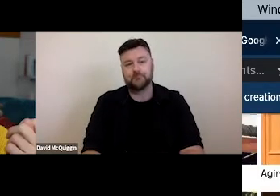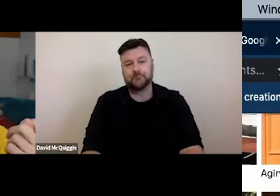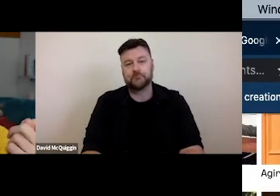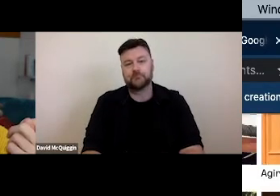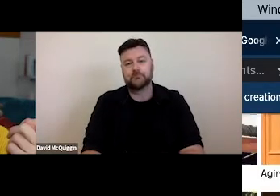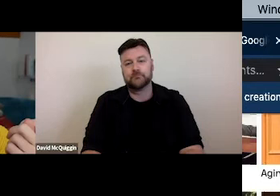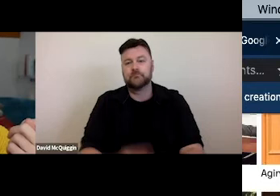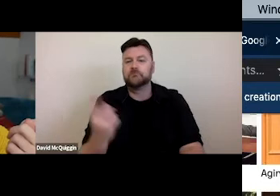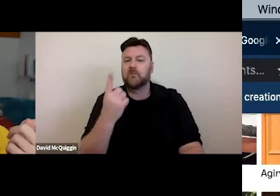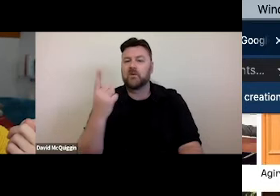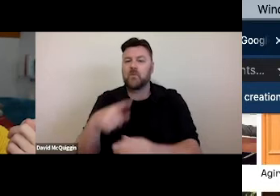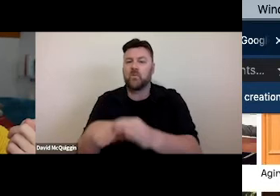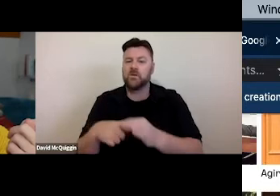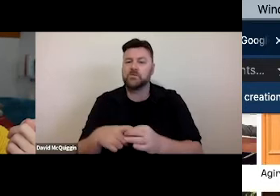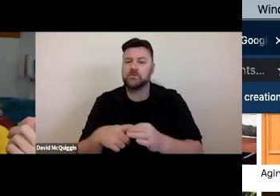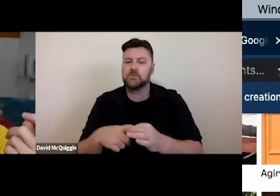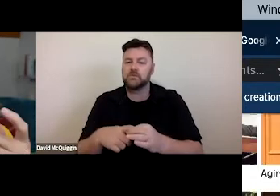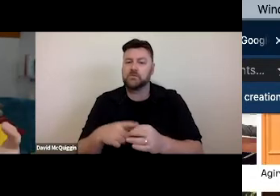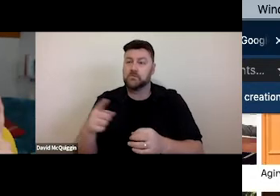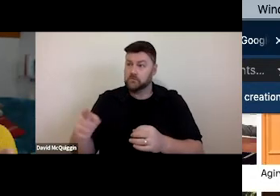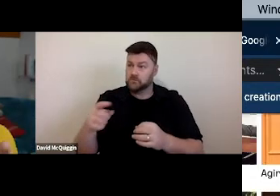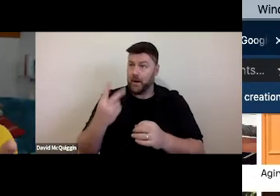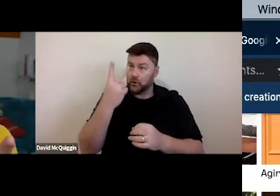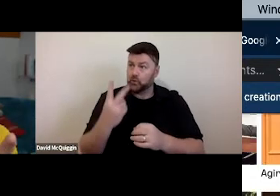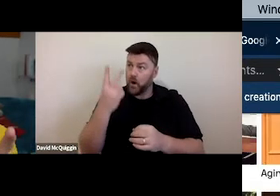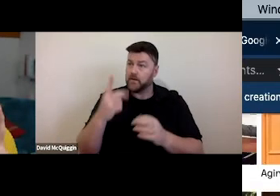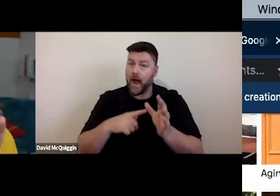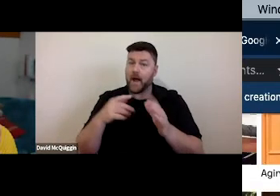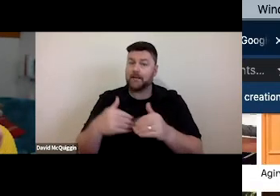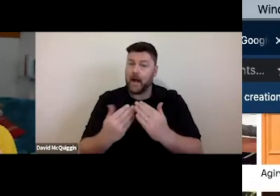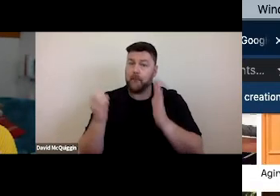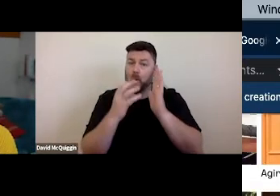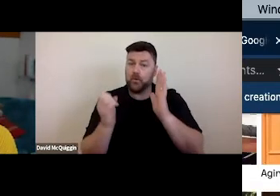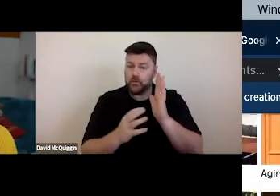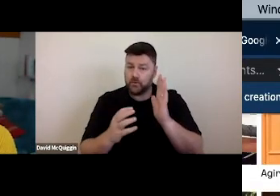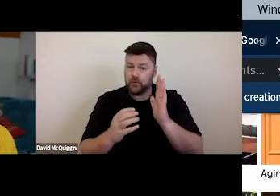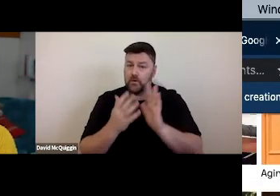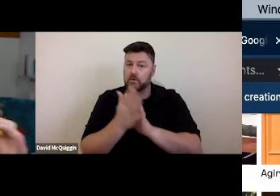Don't know. It should be per platform currently.